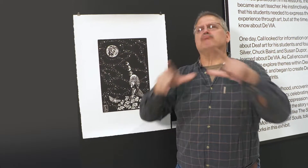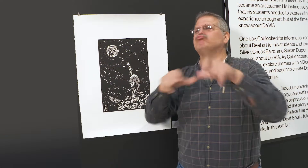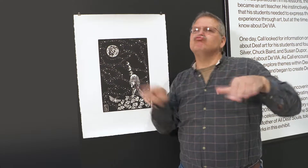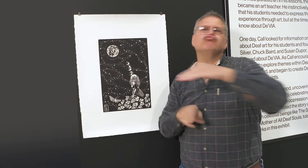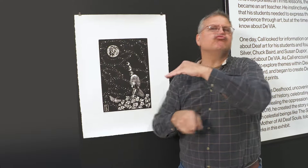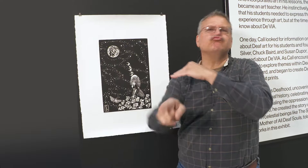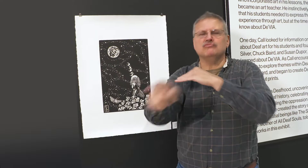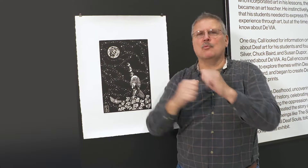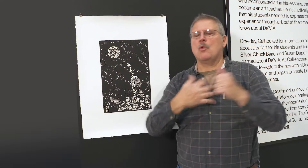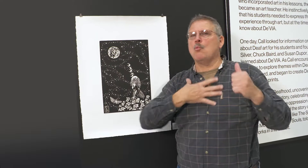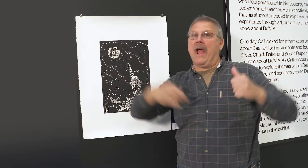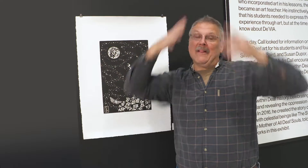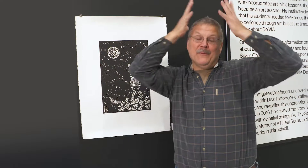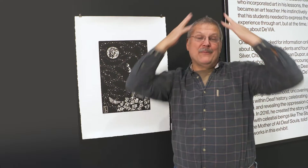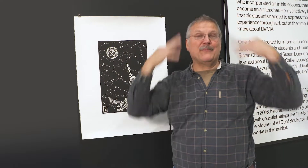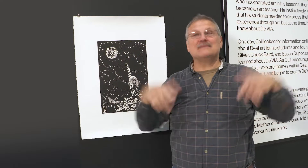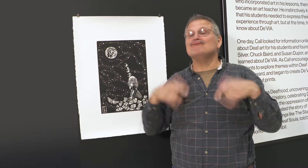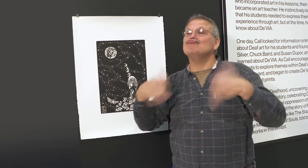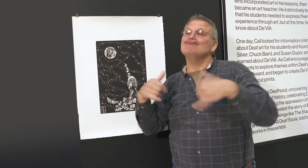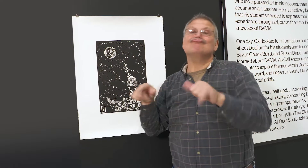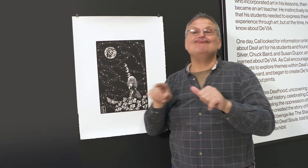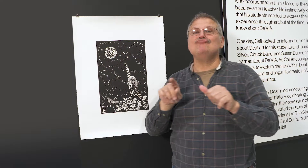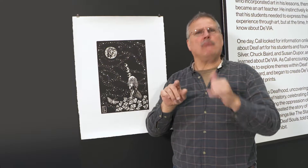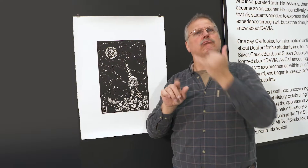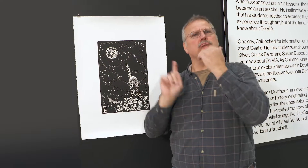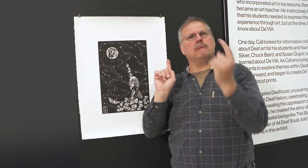Luna appears and plays in the moonlight with her white hair.